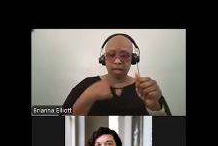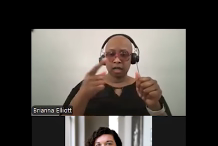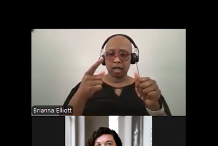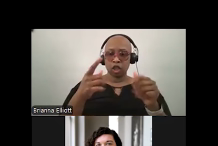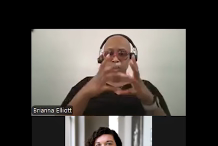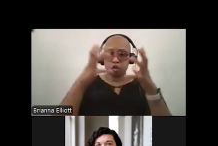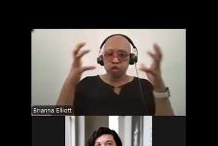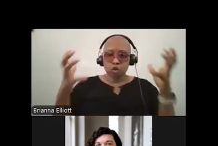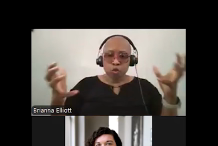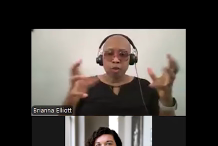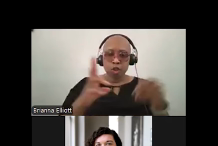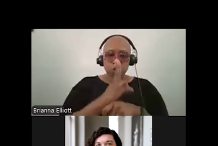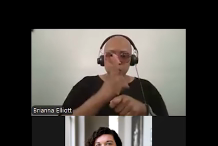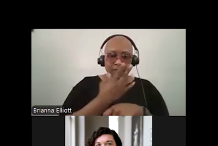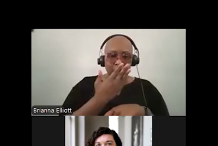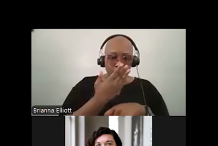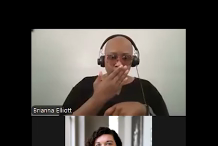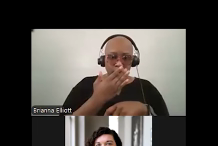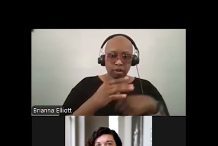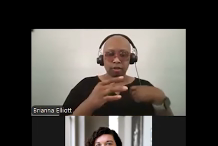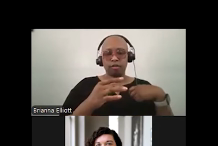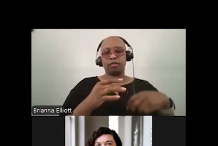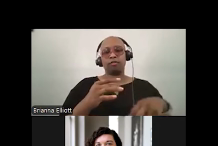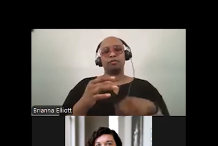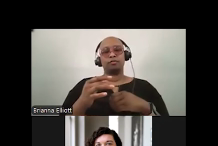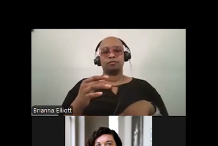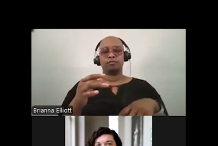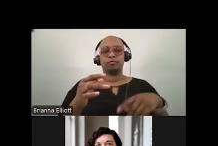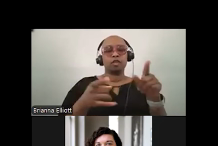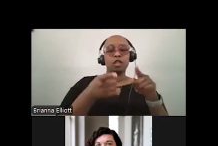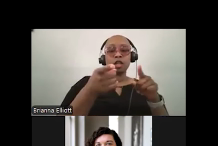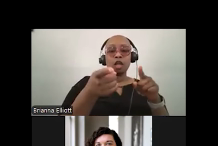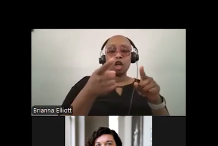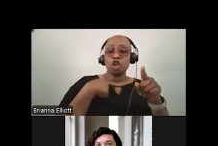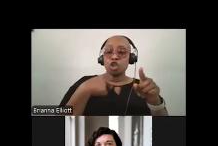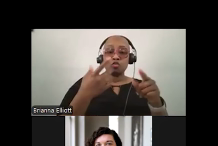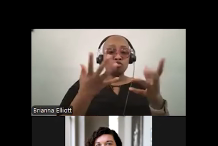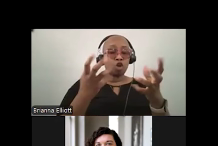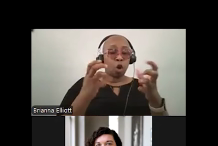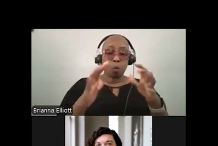And right here, this is something Meredith brought up. You do not want to use color to signify